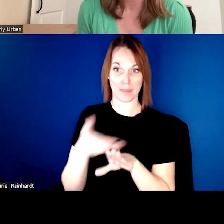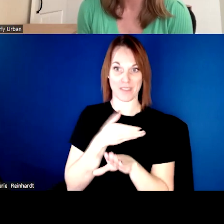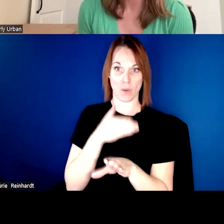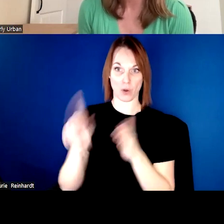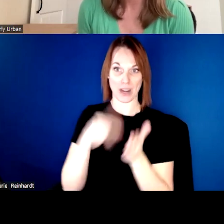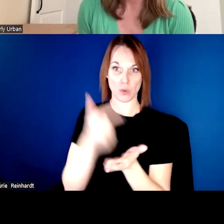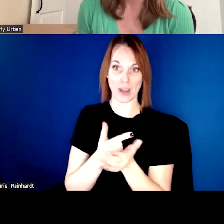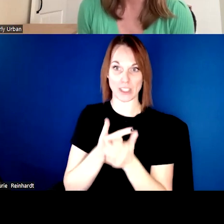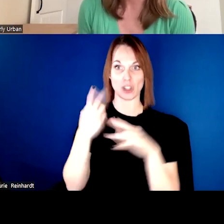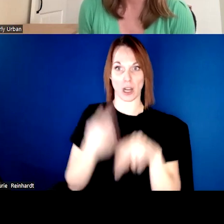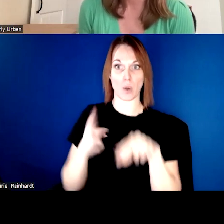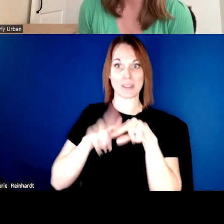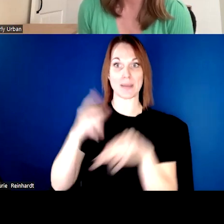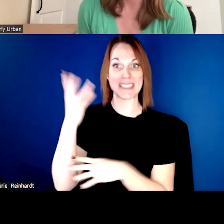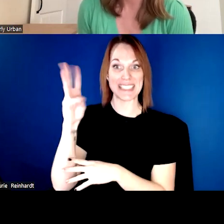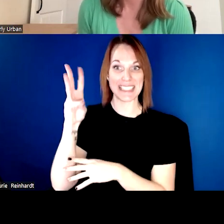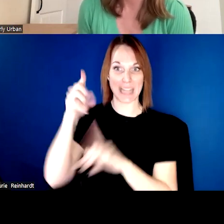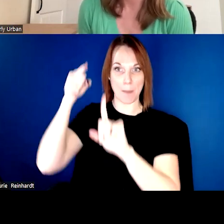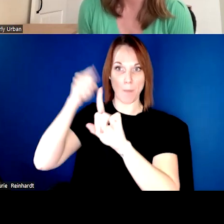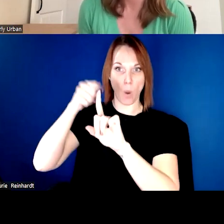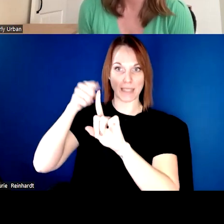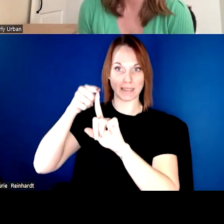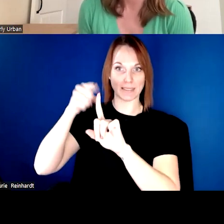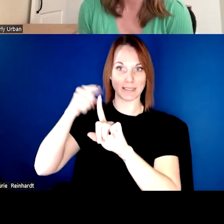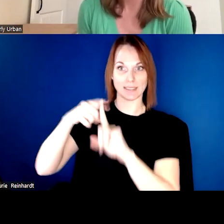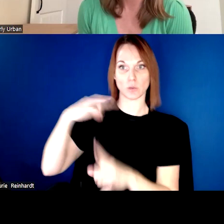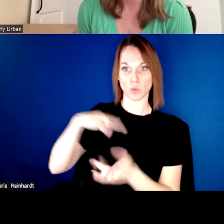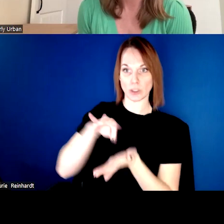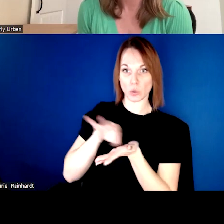points and delinquency rates fall by about three and a half percentage points, which